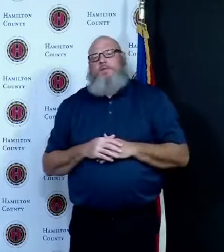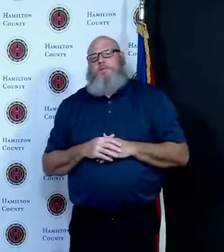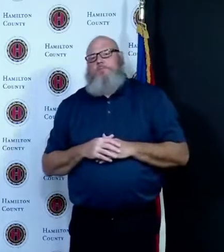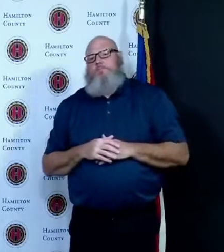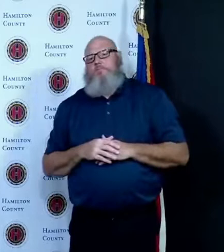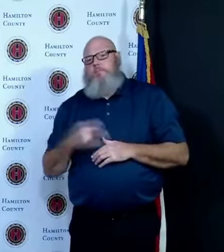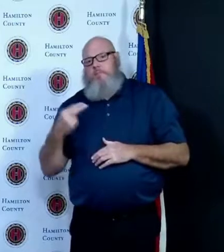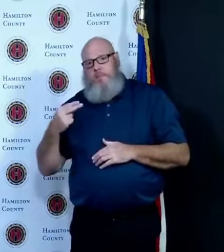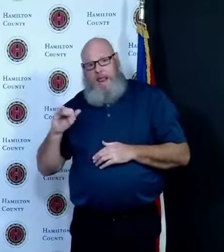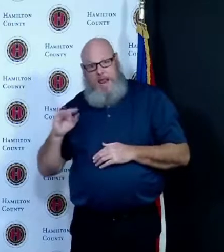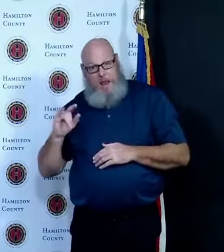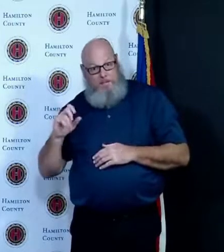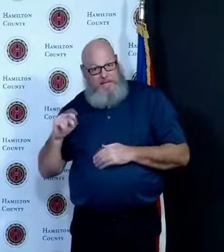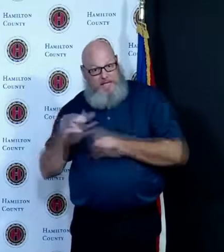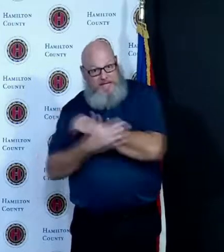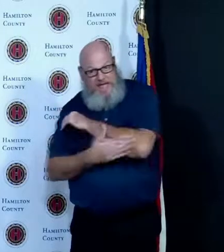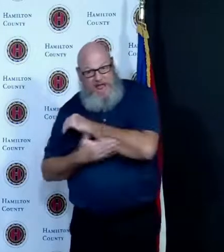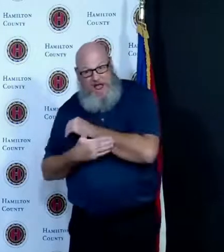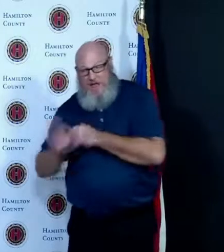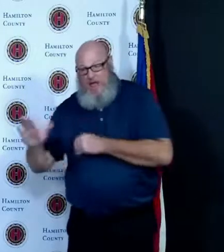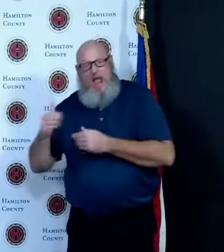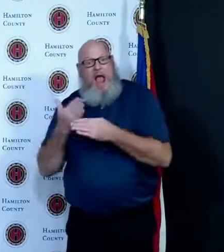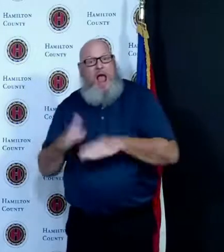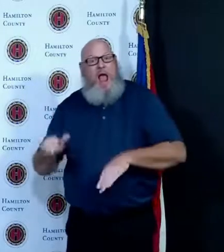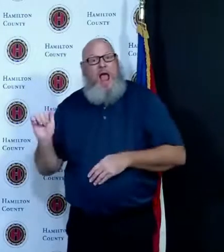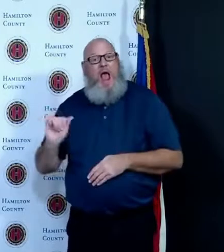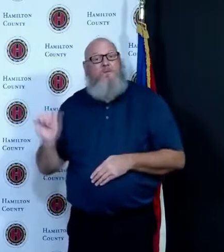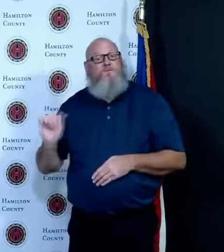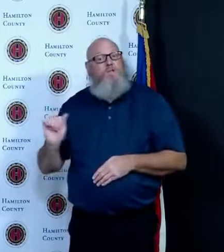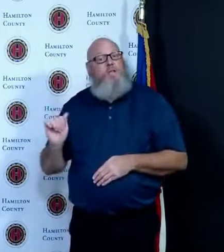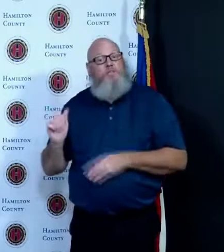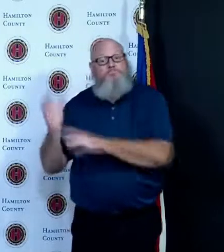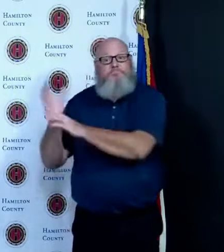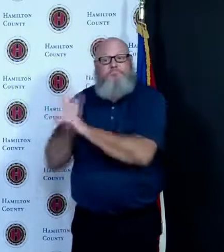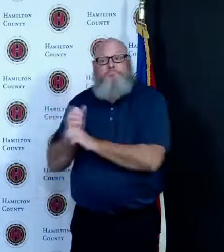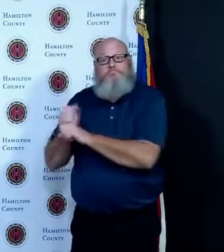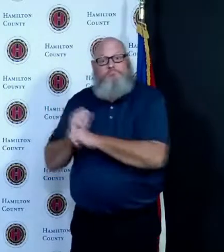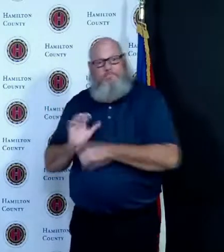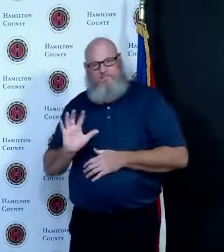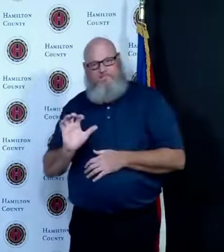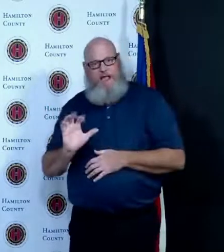next week so it will take a little bit of time to continue to ramp up this effort we're very hopeful